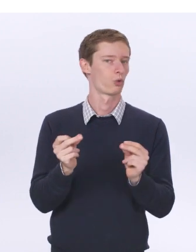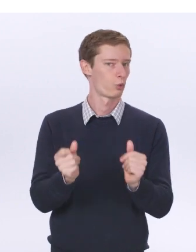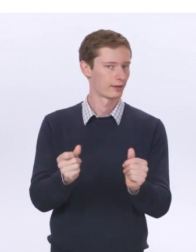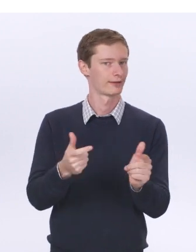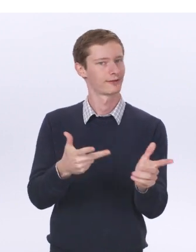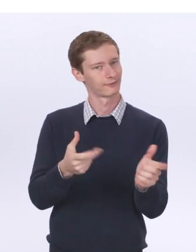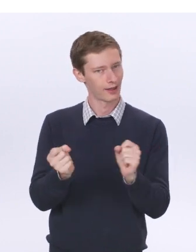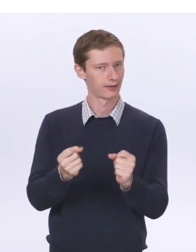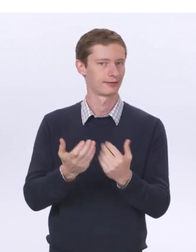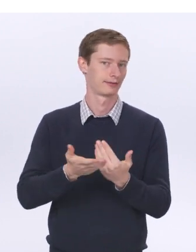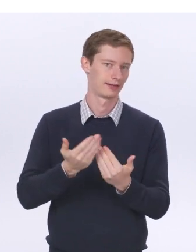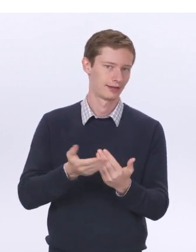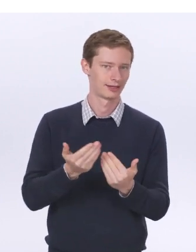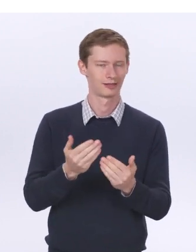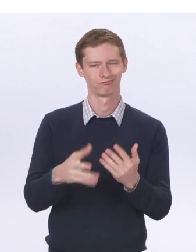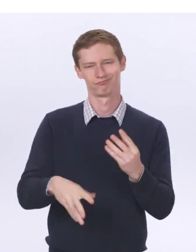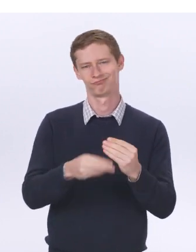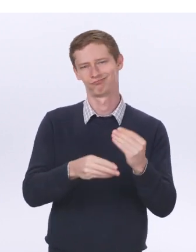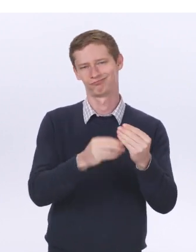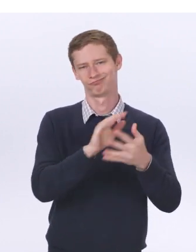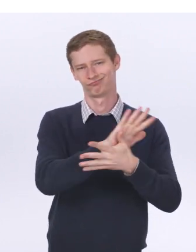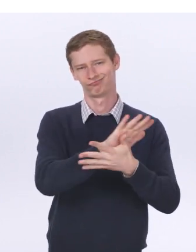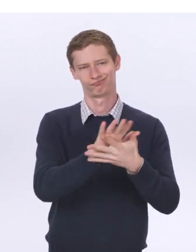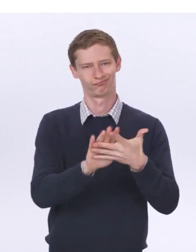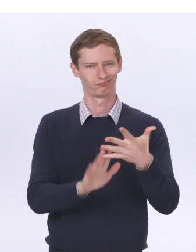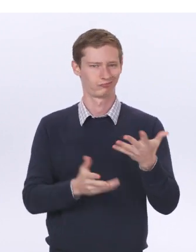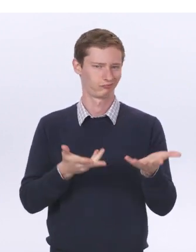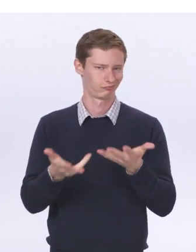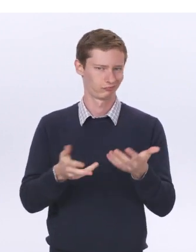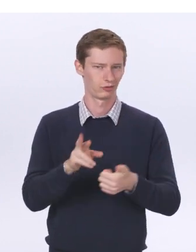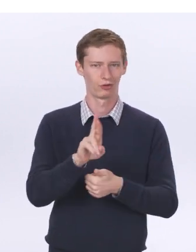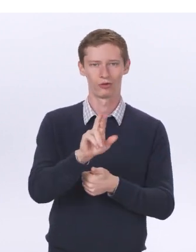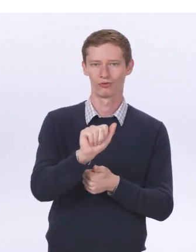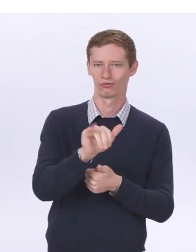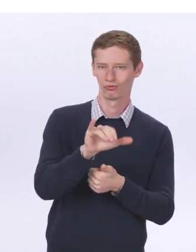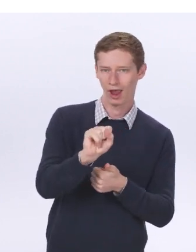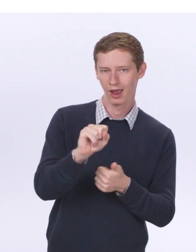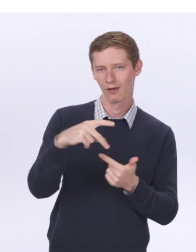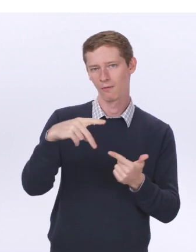From rays, pokes and grabs to locomotion, custom poses and gestures.